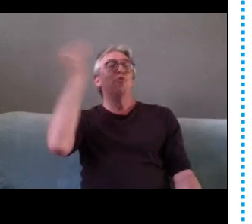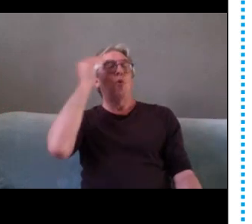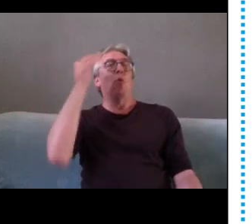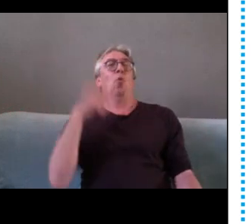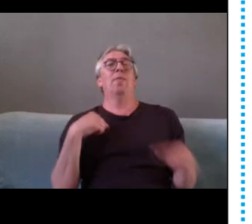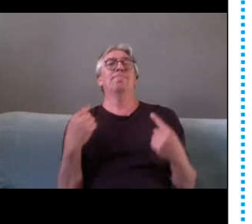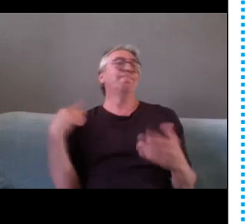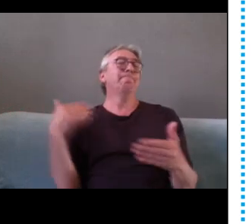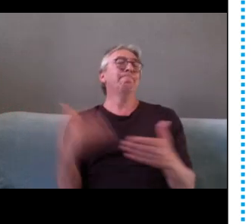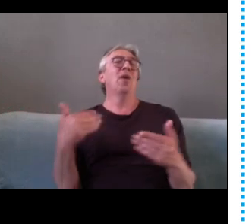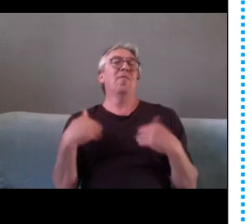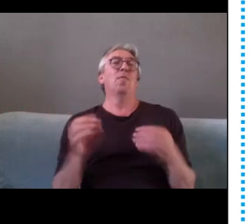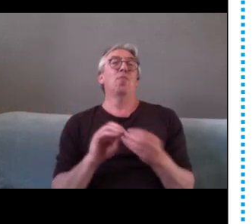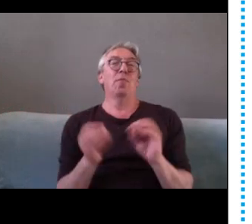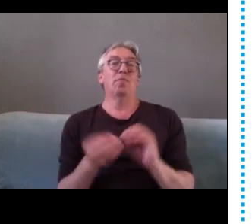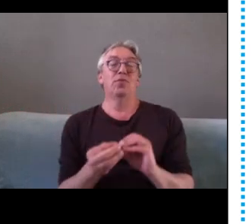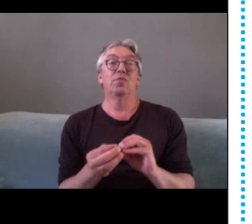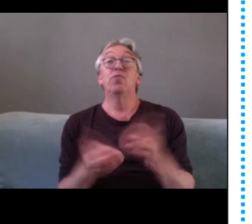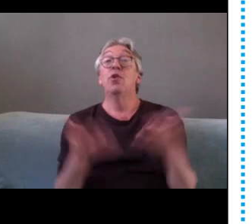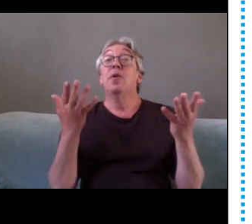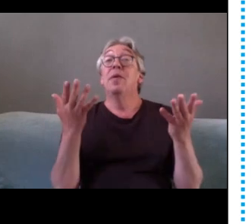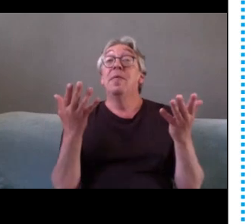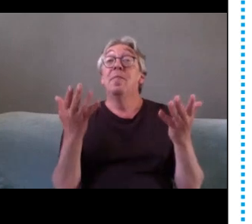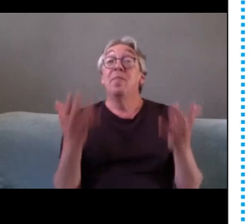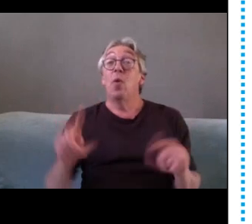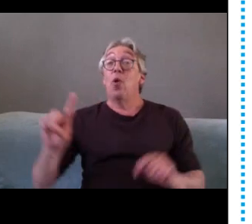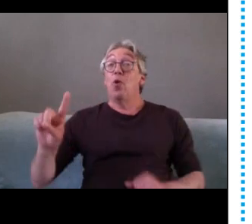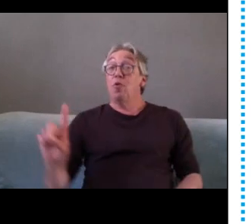So by this we finished the first part of our presentation.